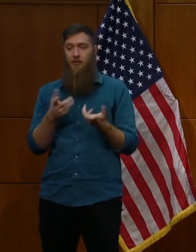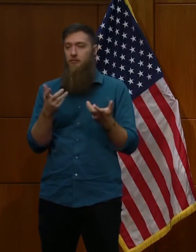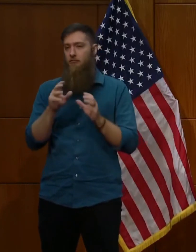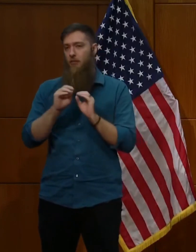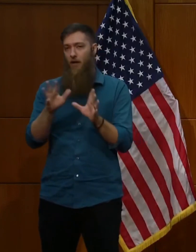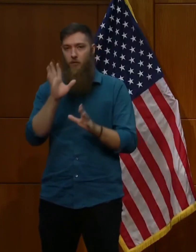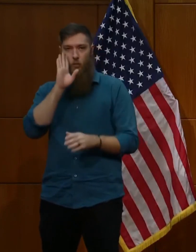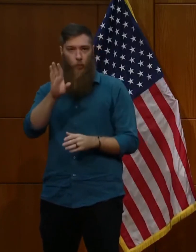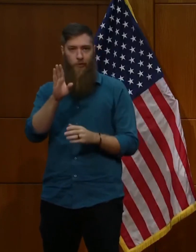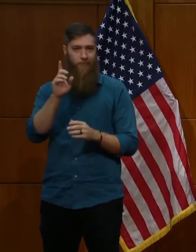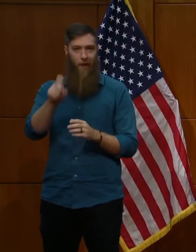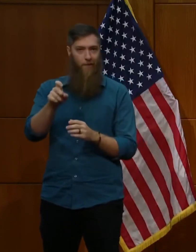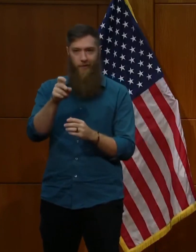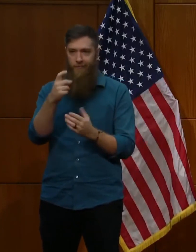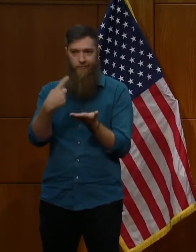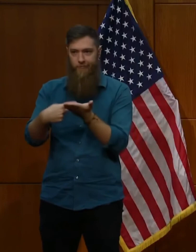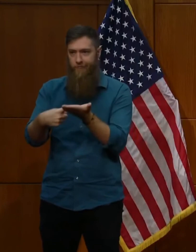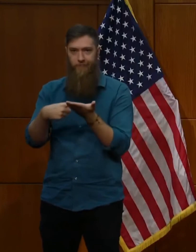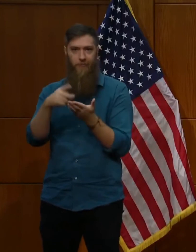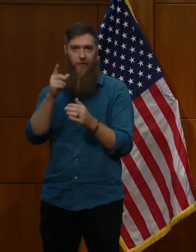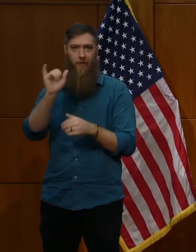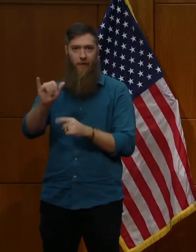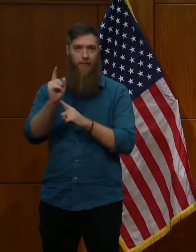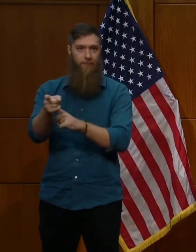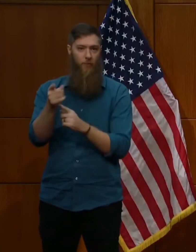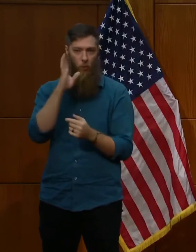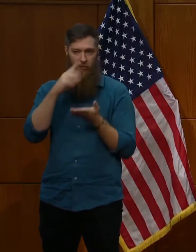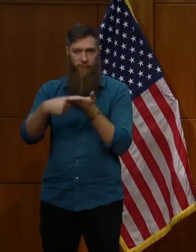but I that's something that I would discuss with the employees.